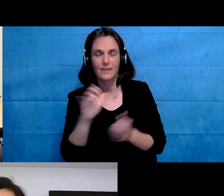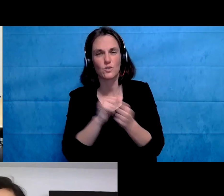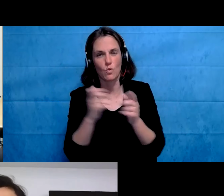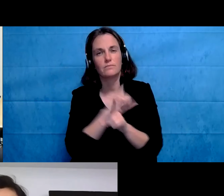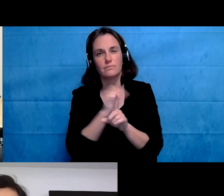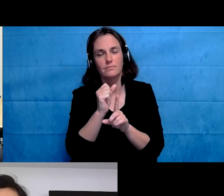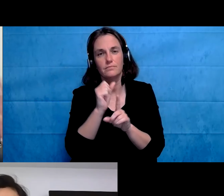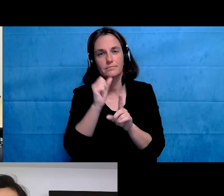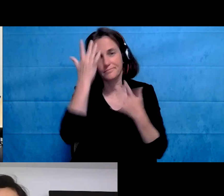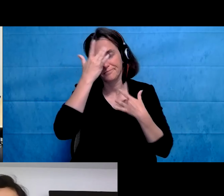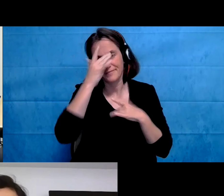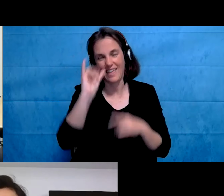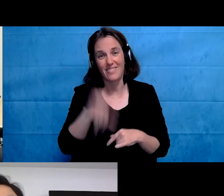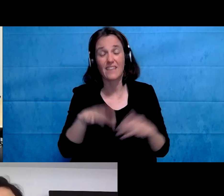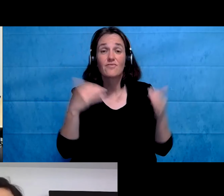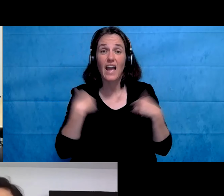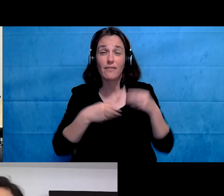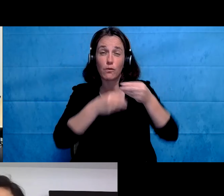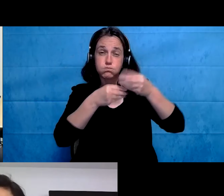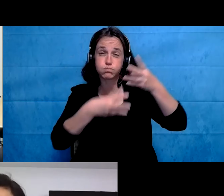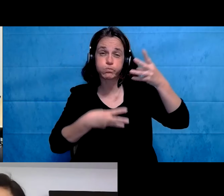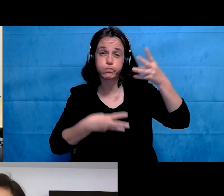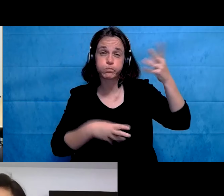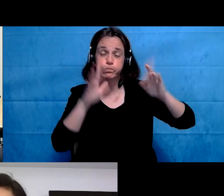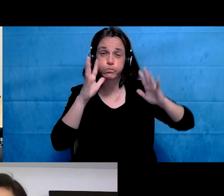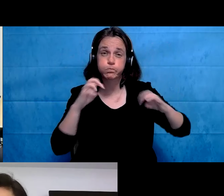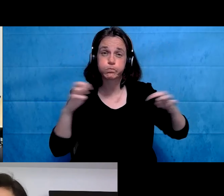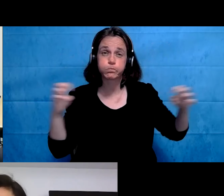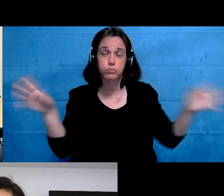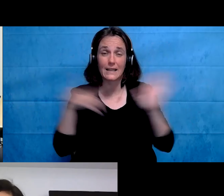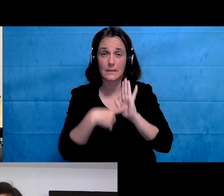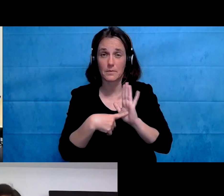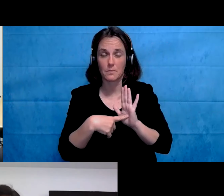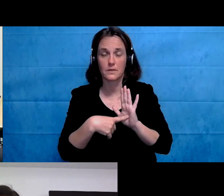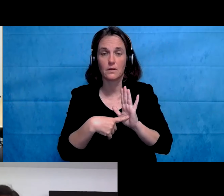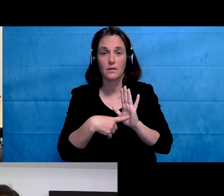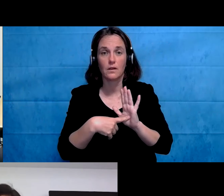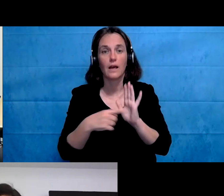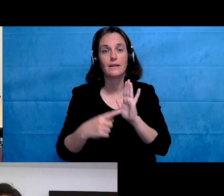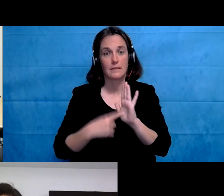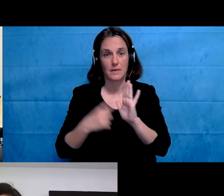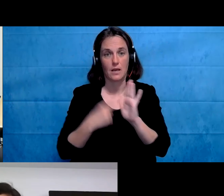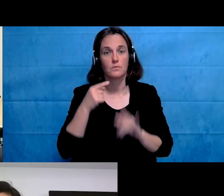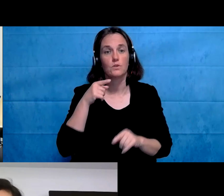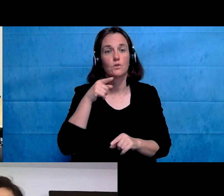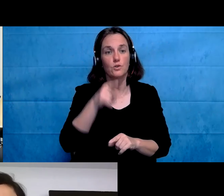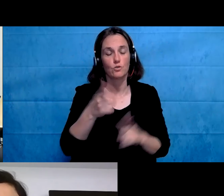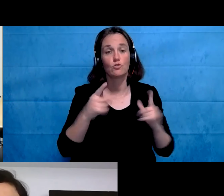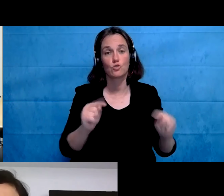that have this whole myriad of symptoms, sometimes when you're trying to make accommodations for them,